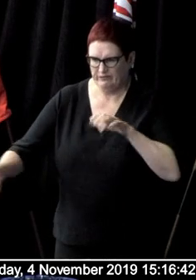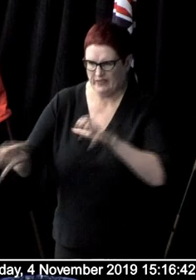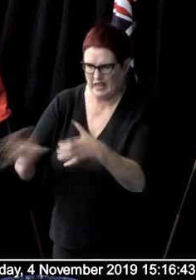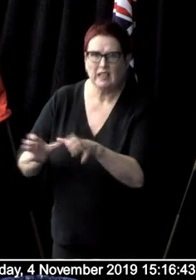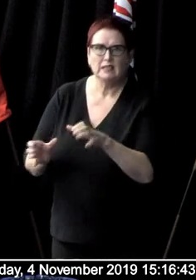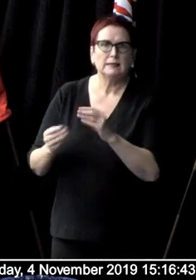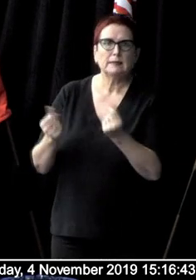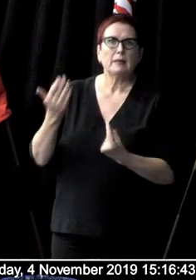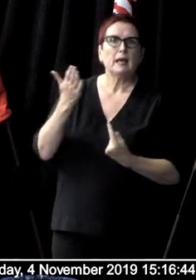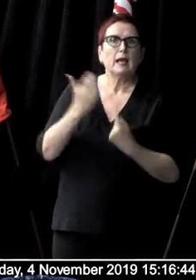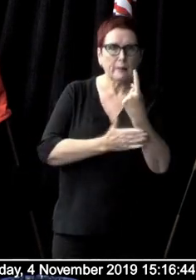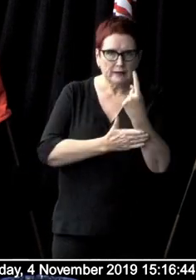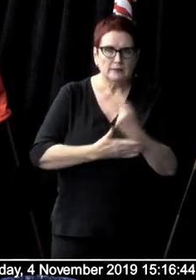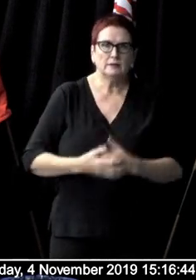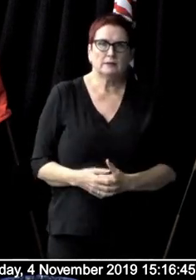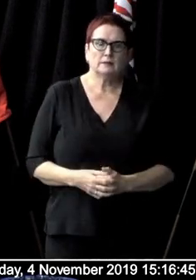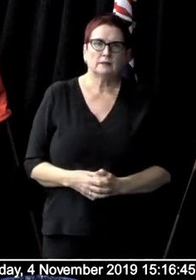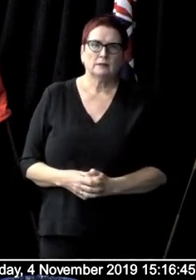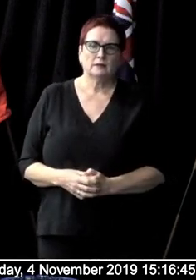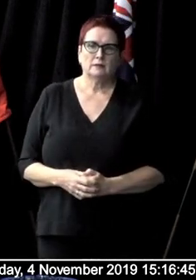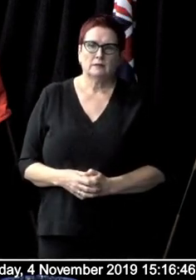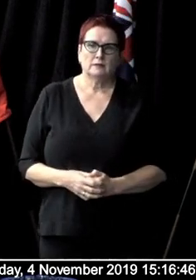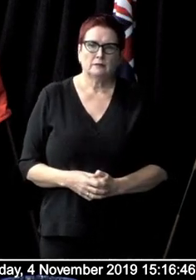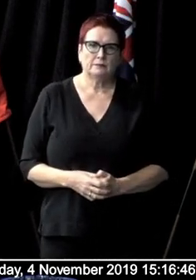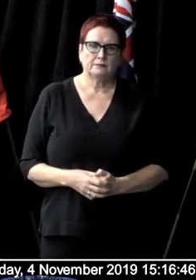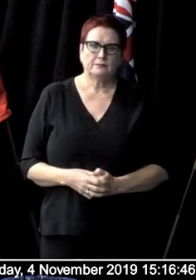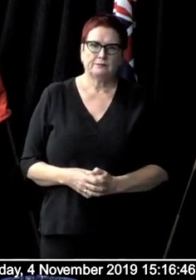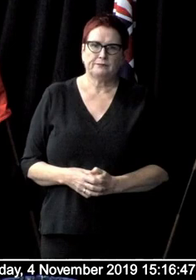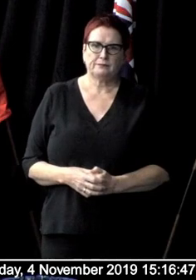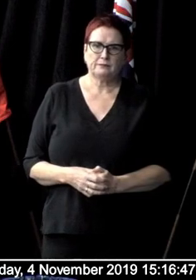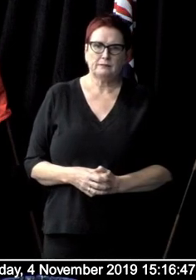Sorry, things have happened that – yes, that it’s almost – people felt